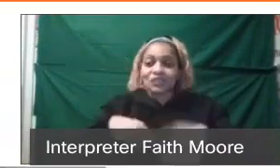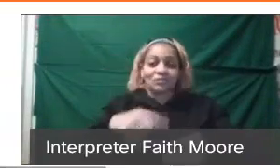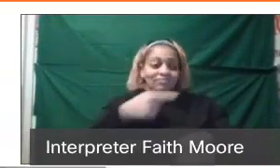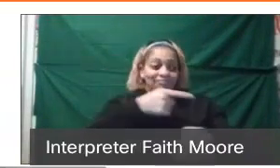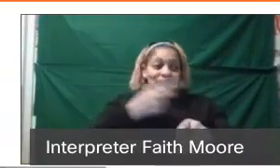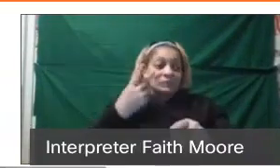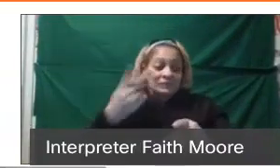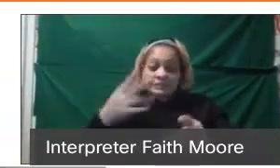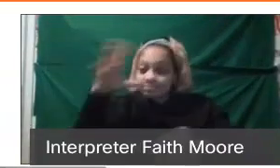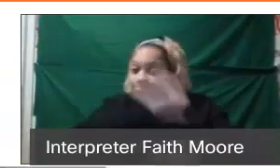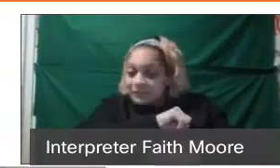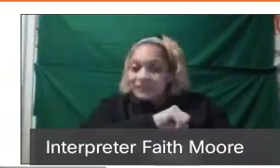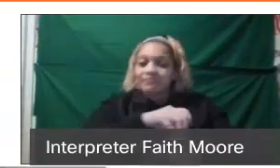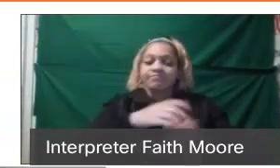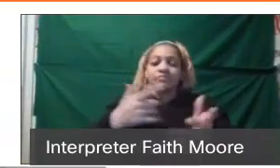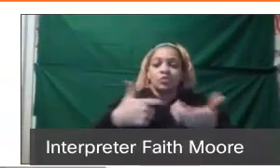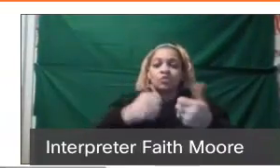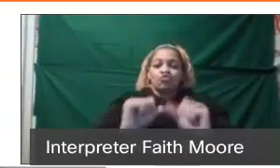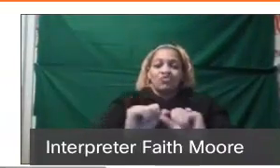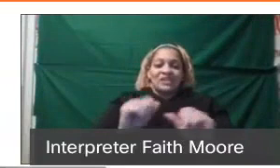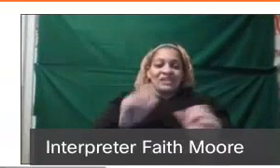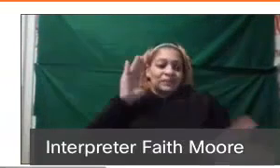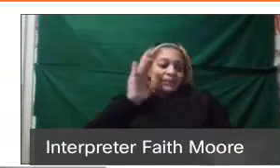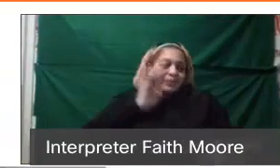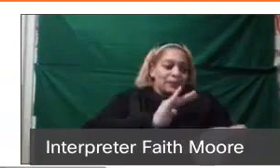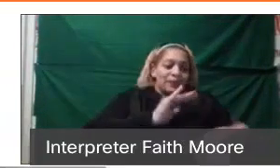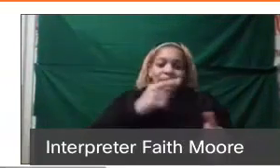So, what we're trying to mitigate against is the situation where this cyclist.